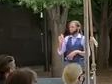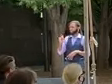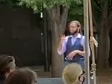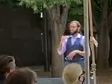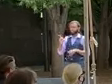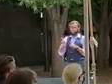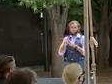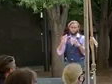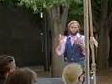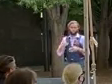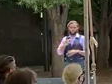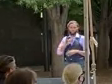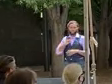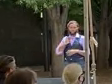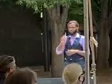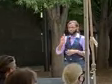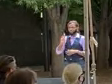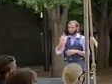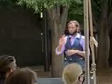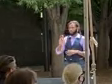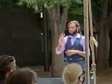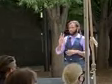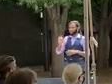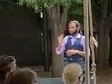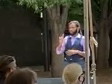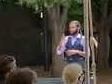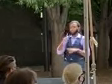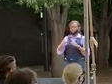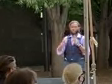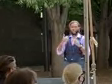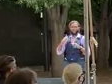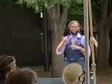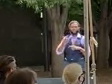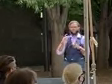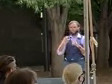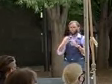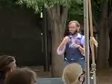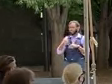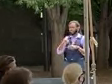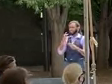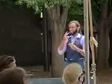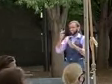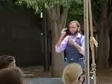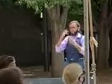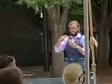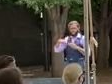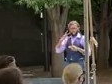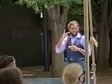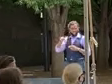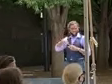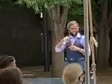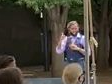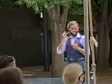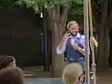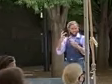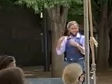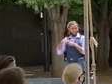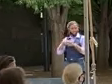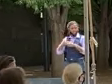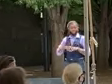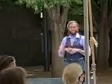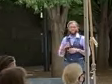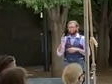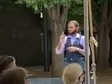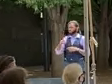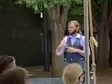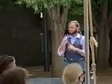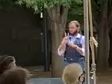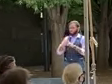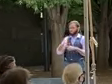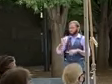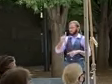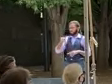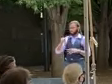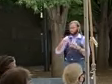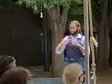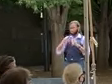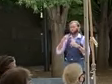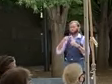There are three words in this Memorial. I don't think I've seen at any of the memorials which should apply to the disability community and others.